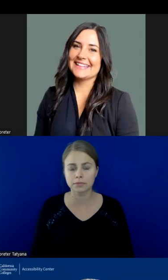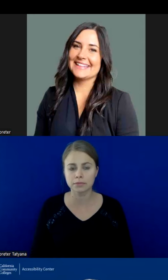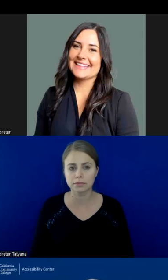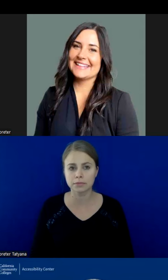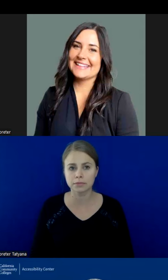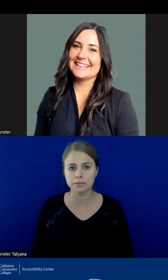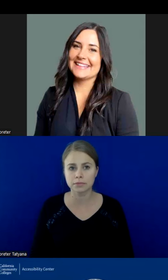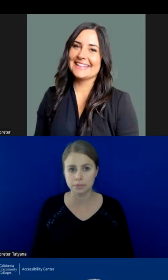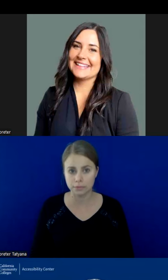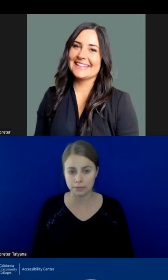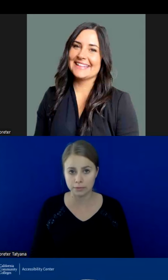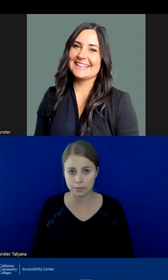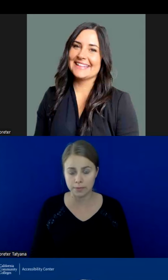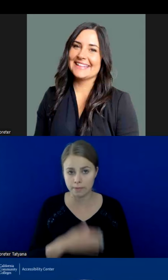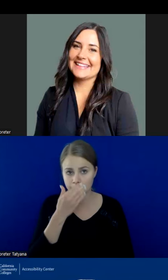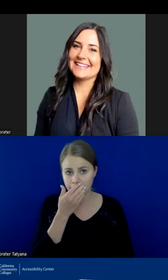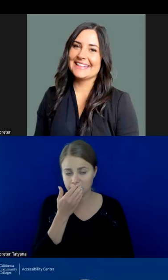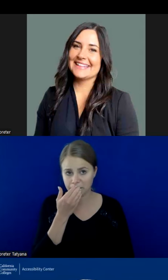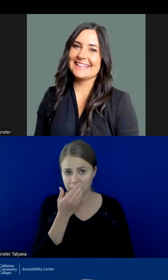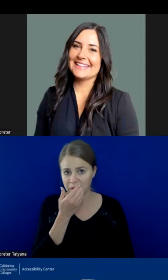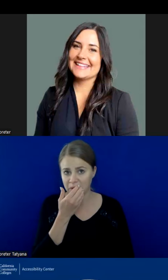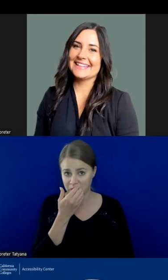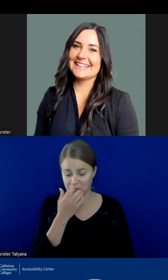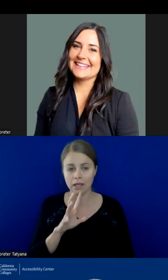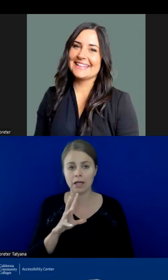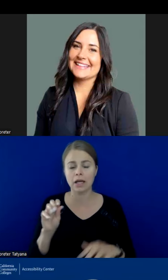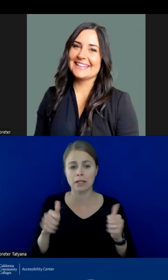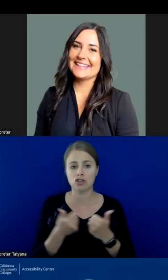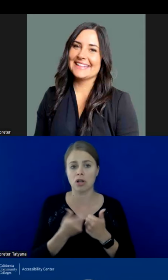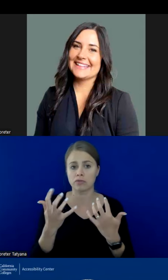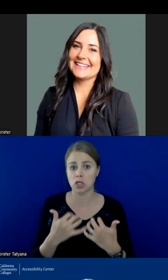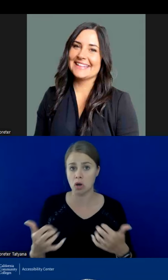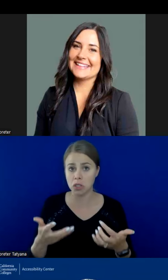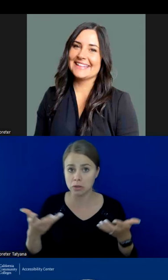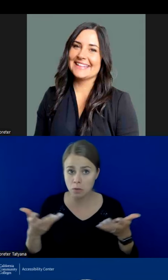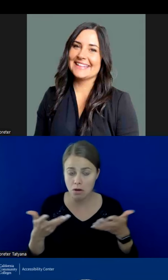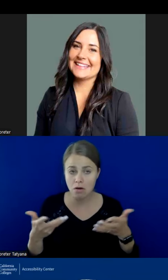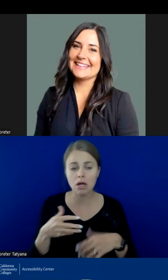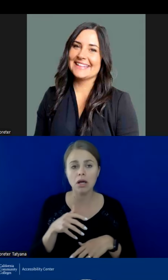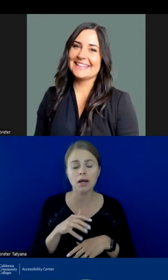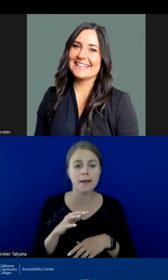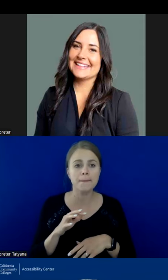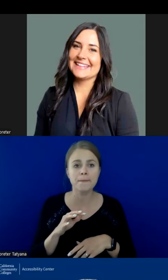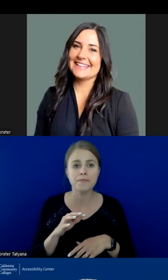And, a challenge for the audience is that, in that quote,